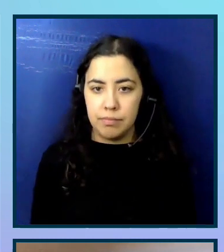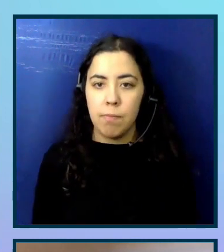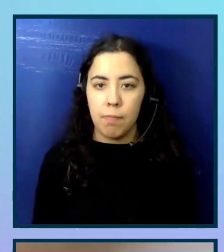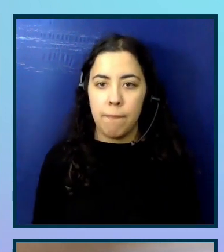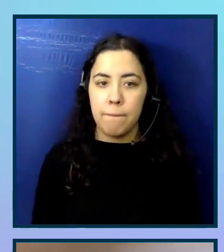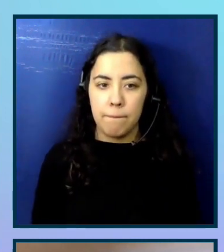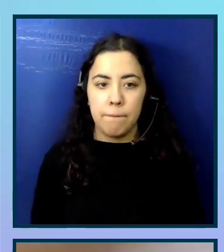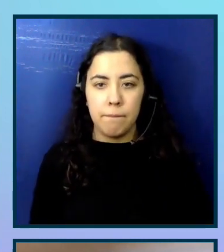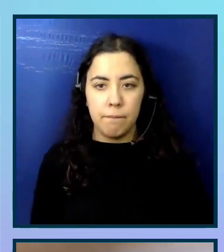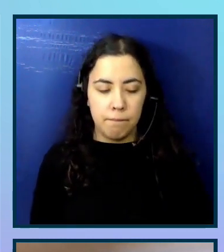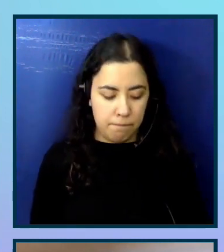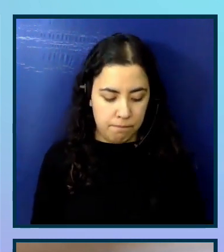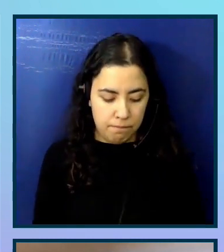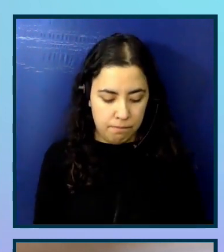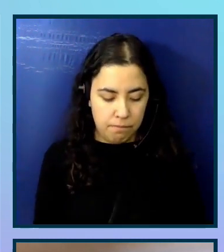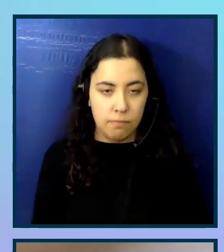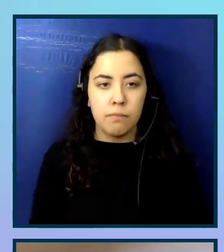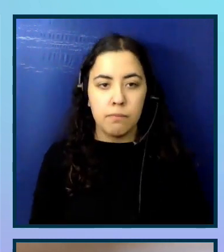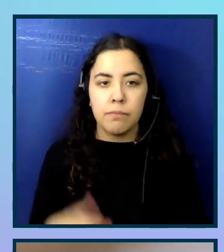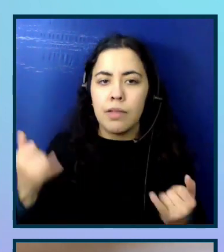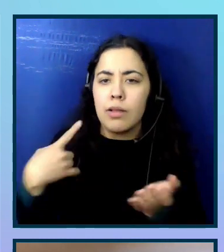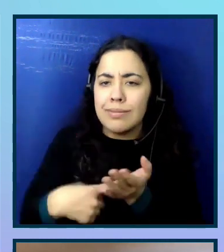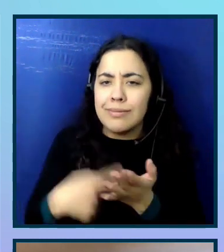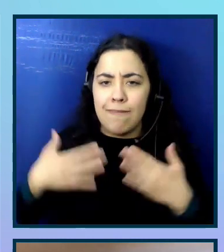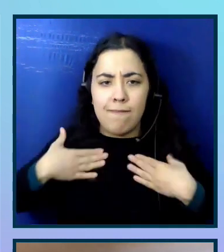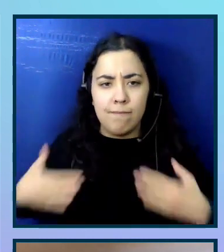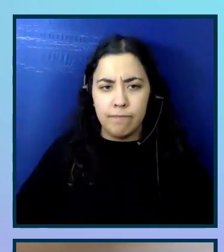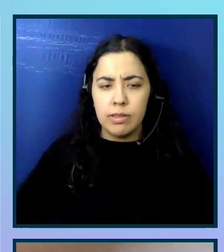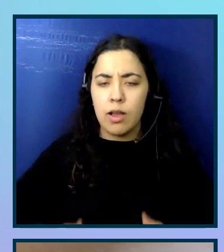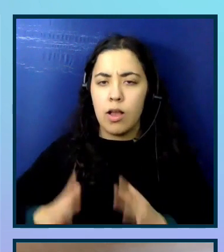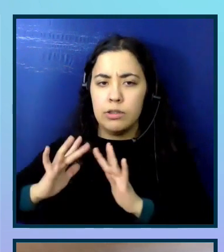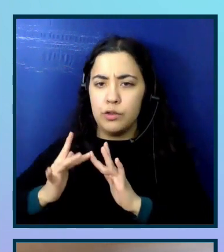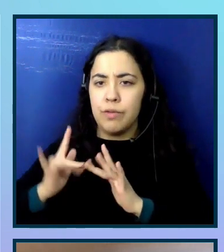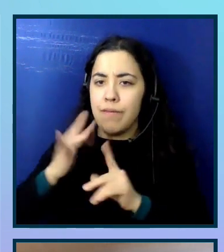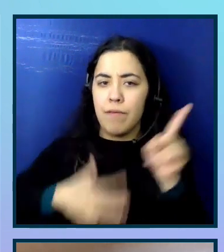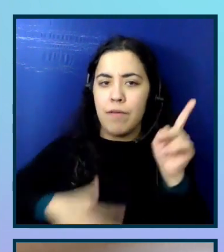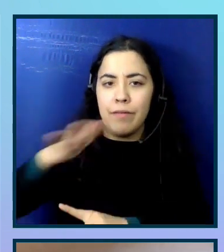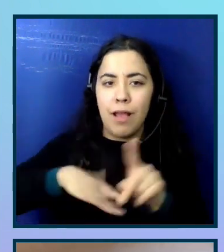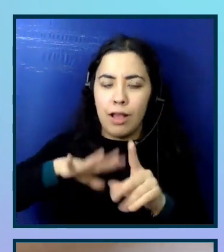Now let's talk about how physical and digital environments are merging into one experience.